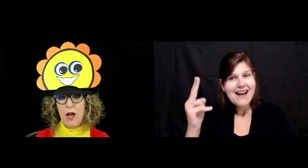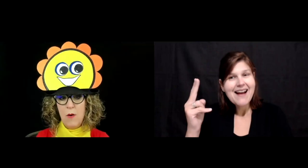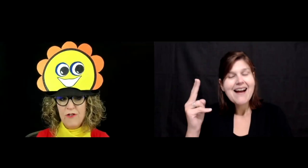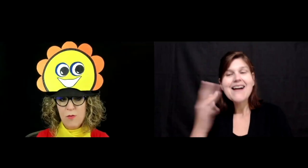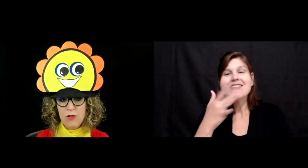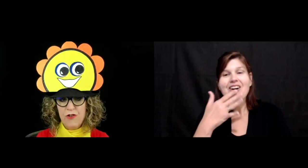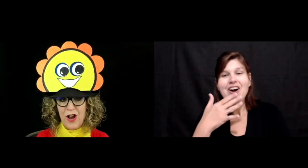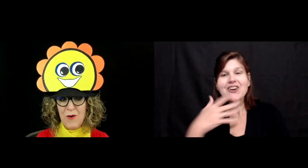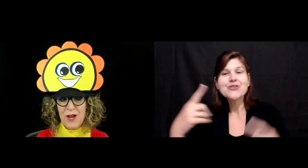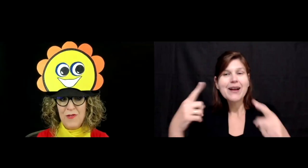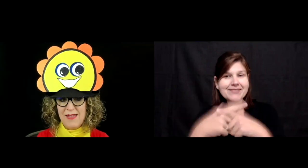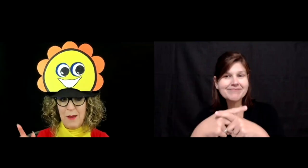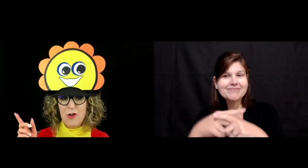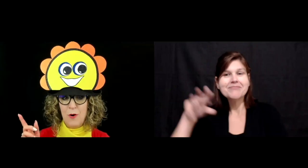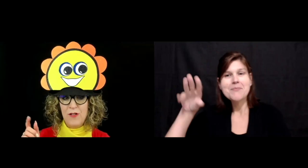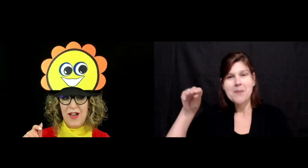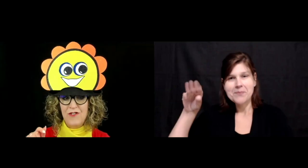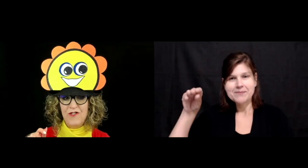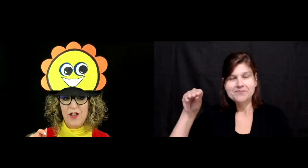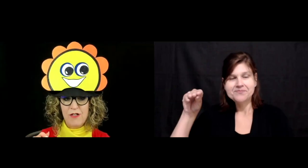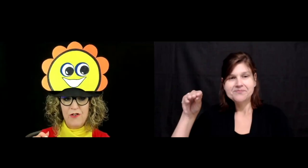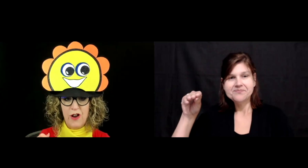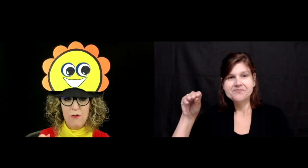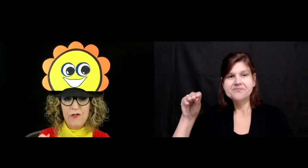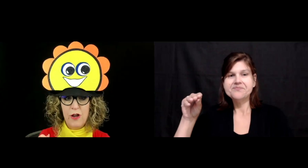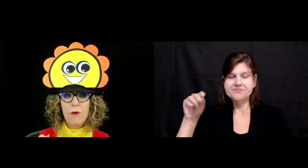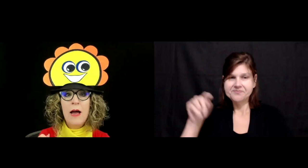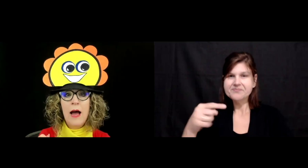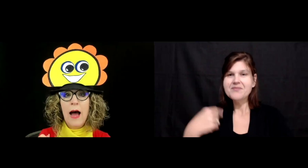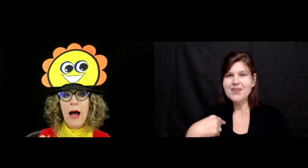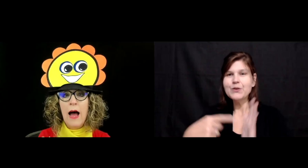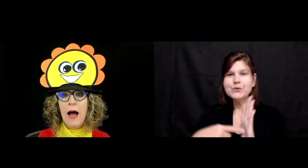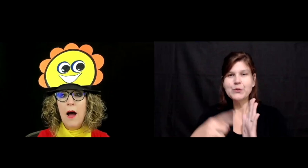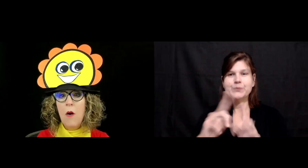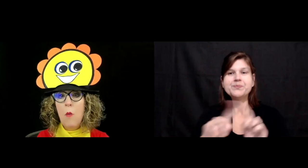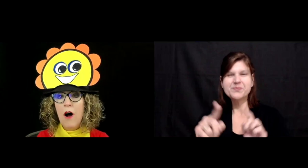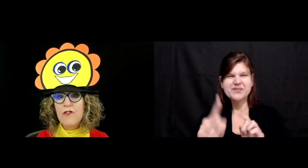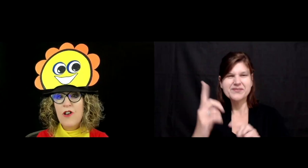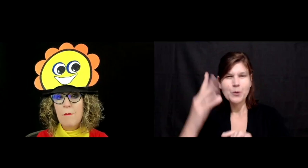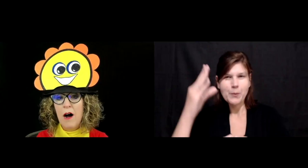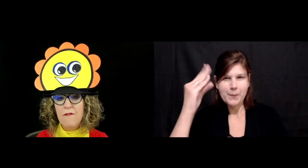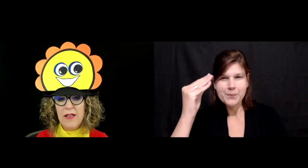So I just want to show you the same two boys that I just showed you watching Marvin,